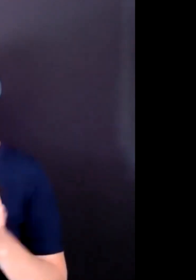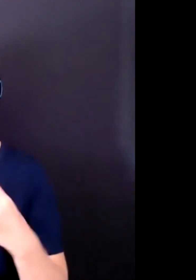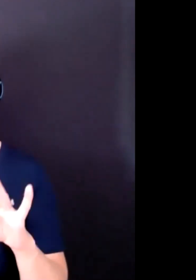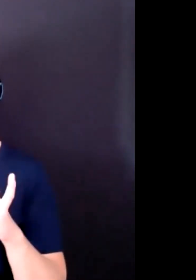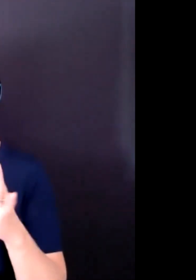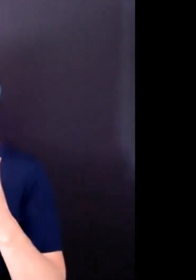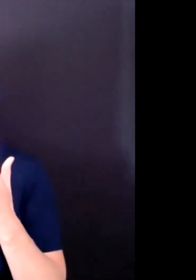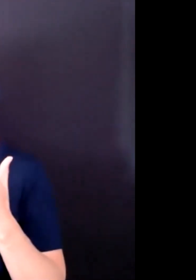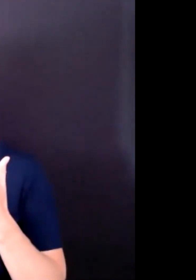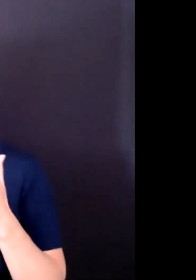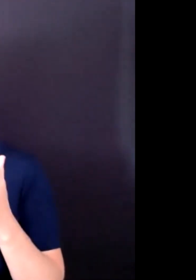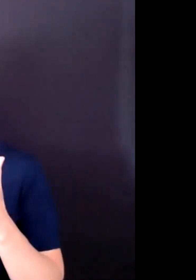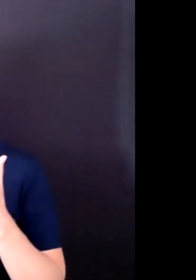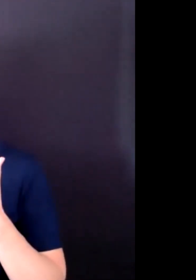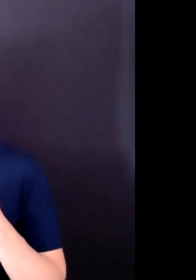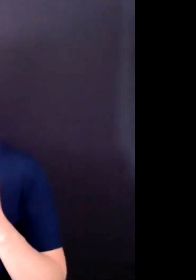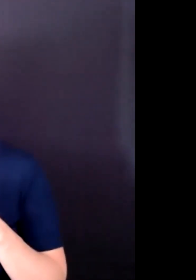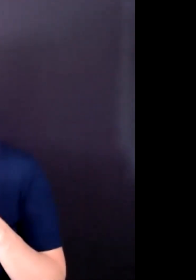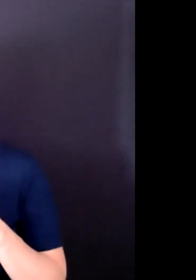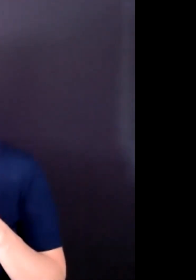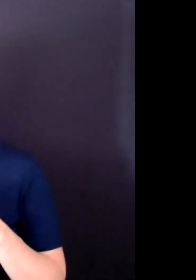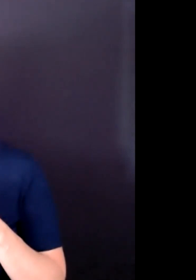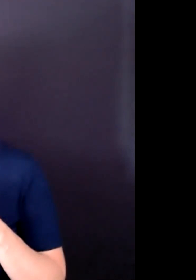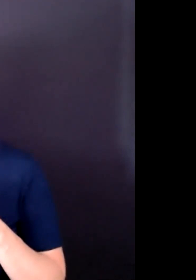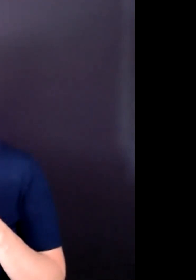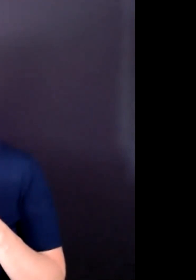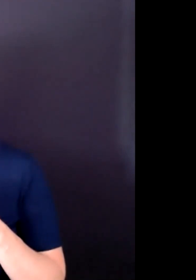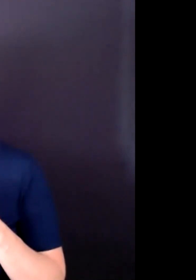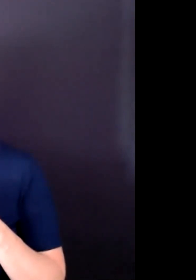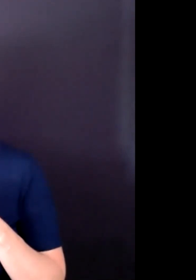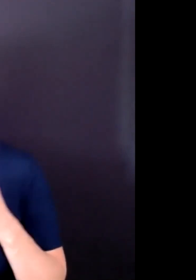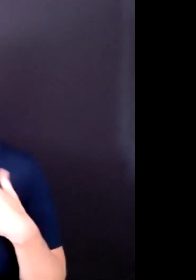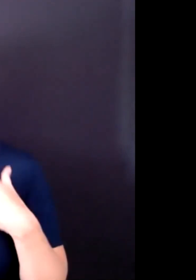is that we have an assistive technology/information technology working